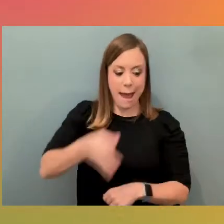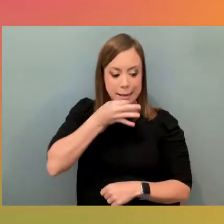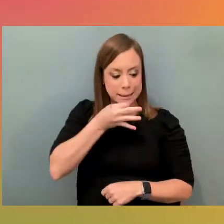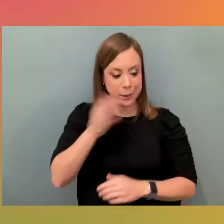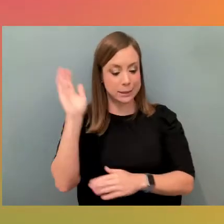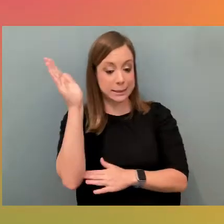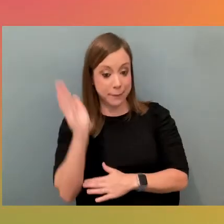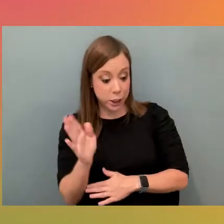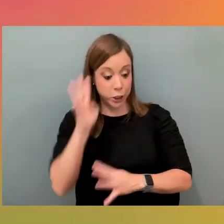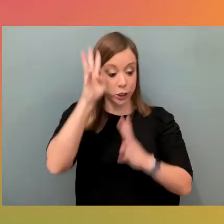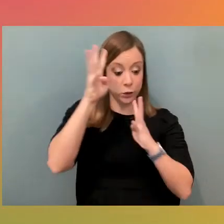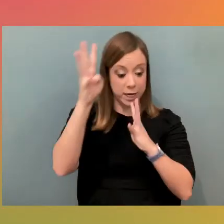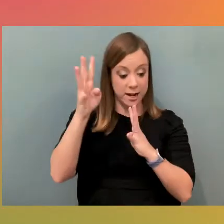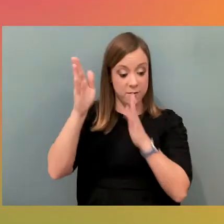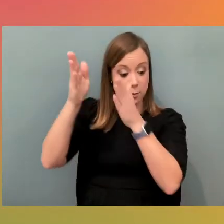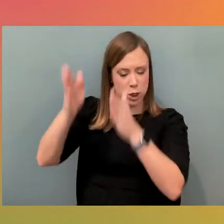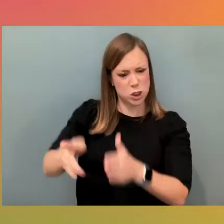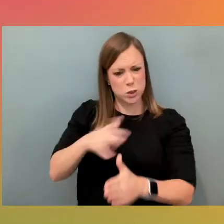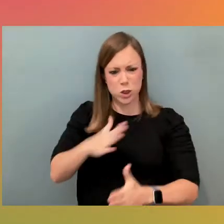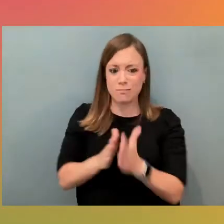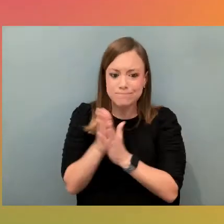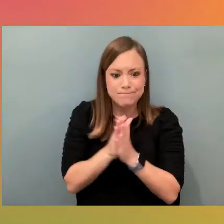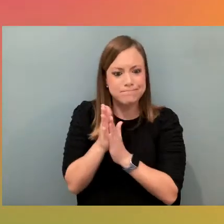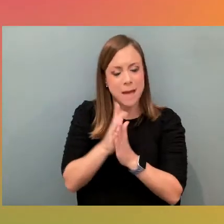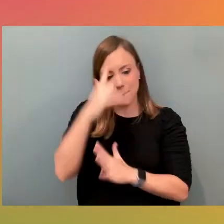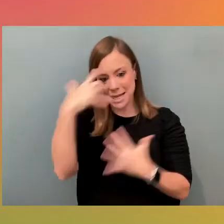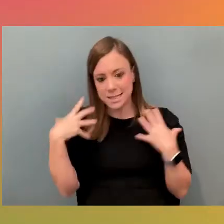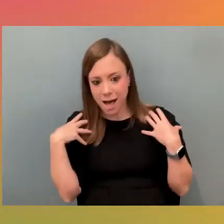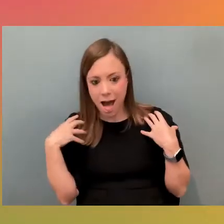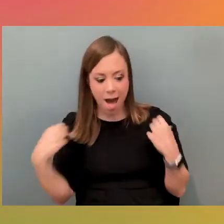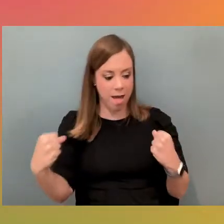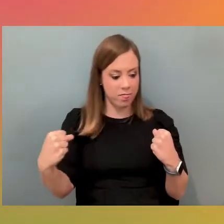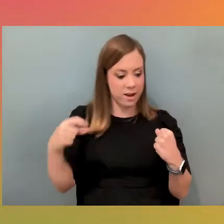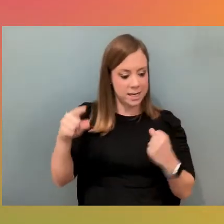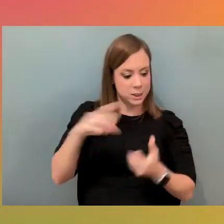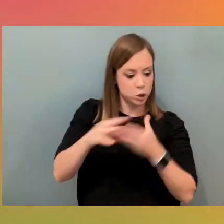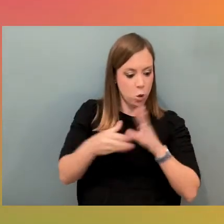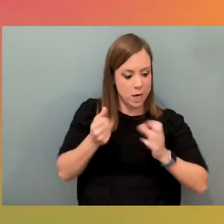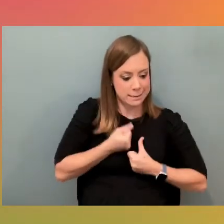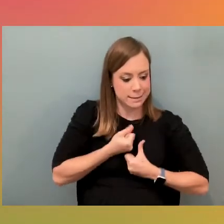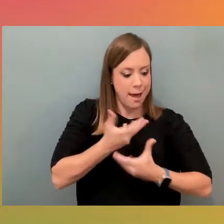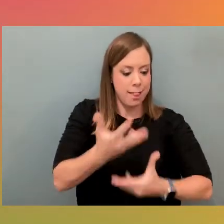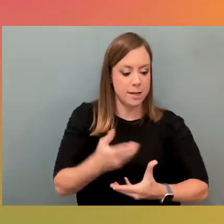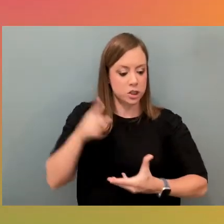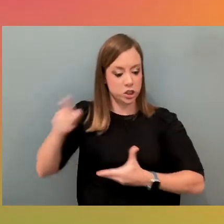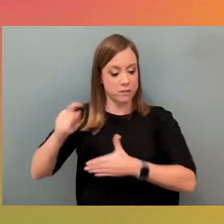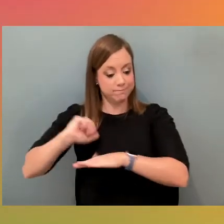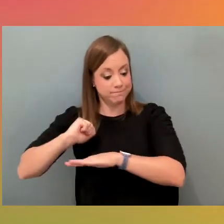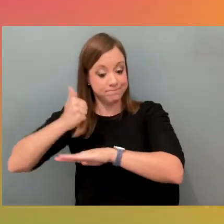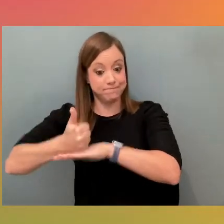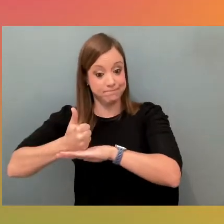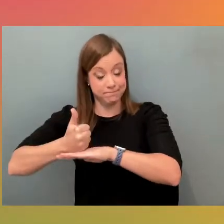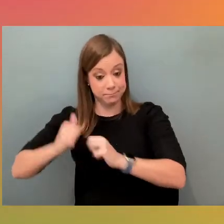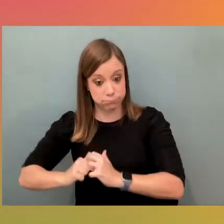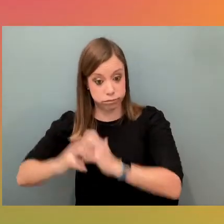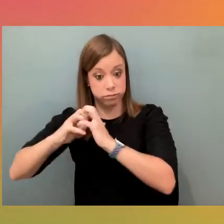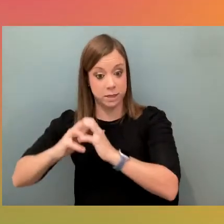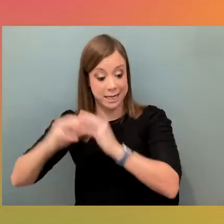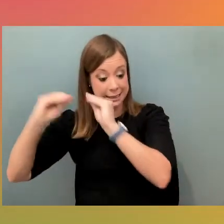EXPERT SPEAKER AND CREATOR WHO IS PASSIONATE ABOUT MENTAL HEALTH, COMMUNITY AND STORY TELLING. SHE IS A FOUNDING INSTRUCTOR OF